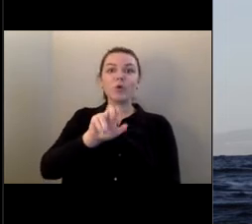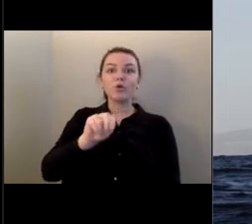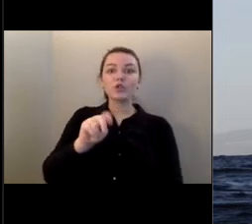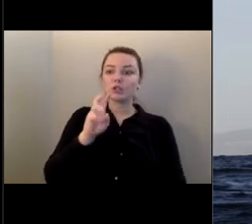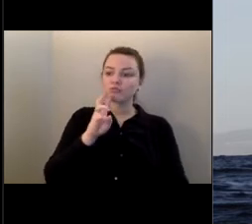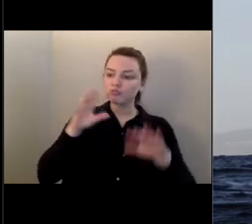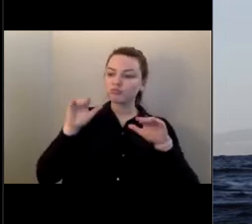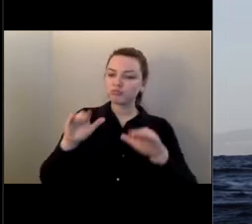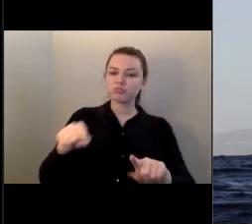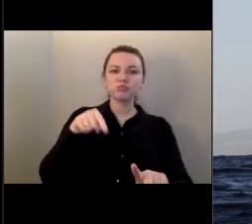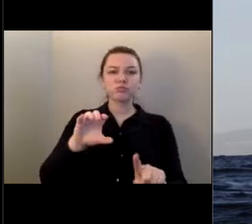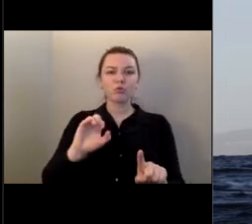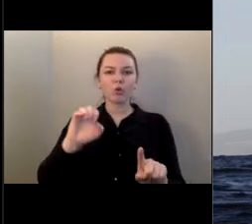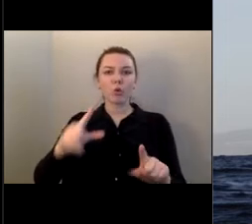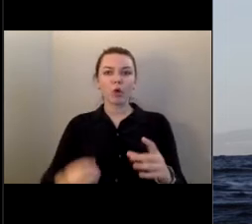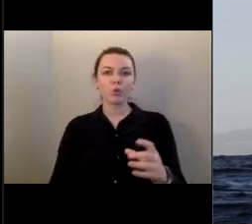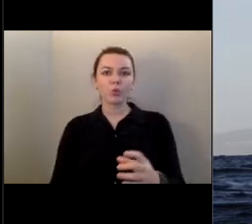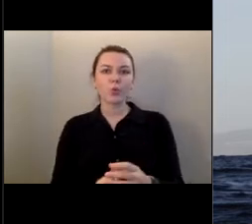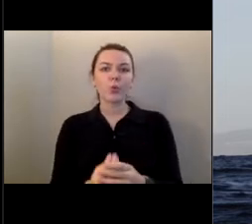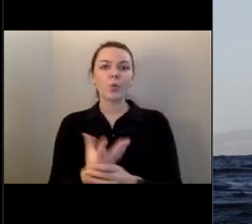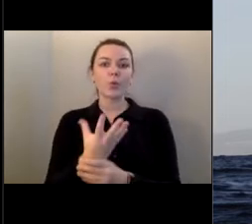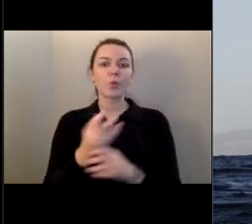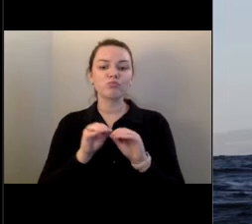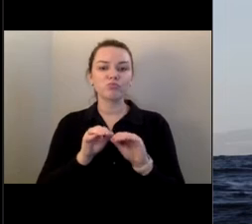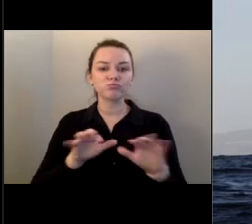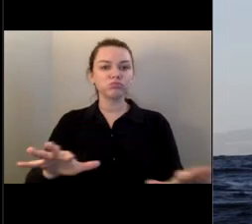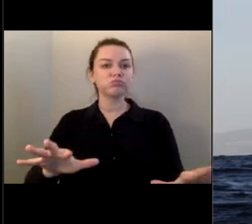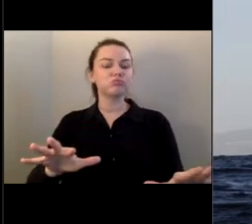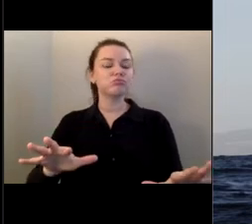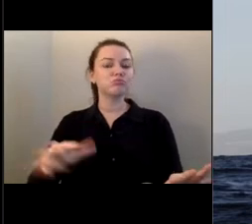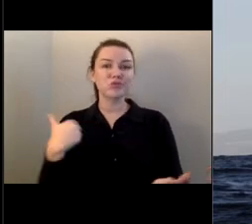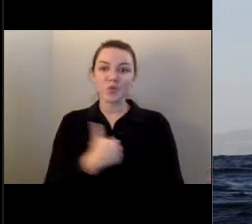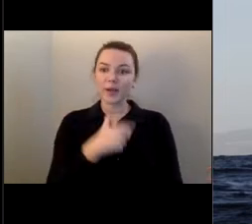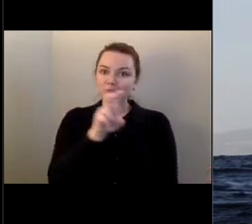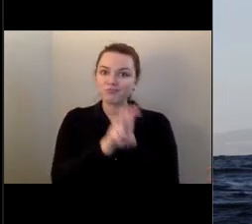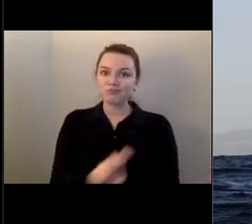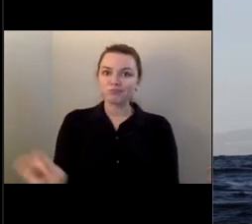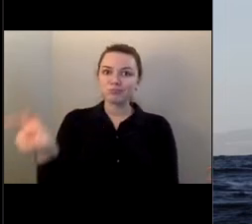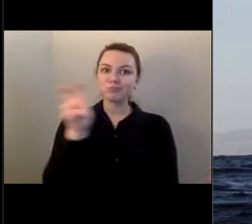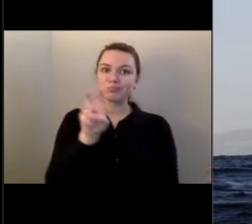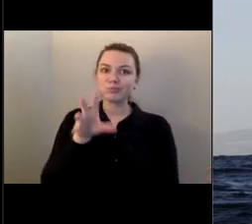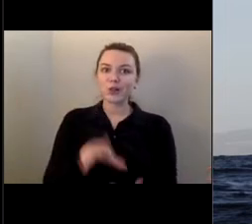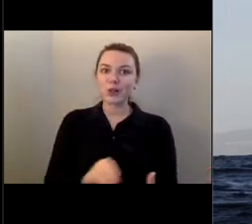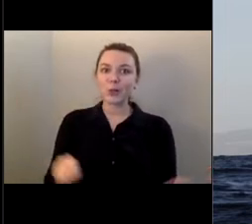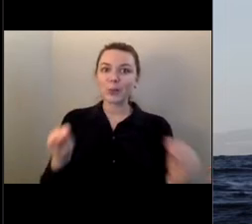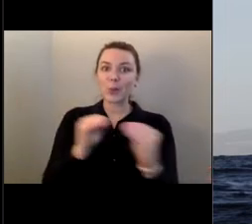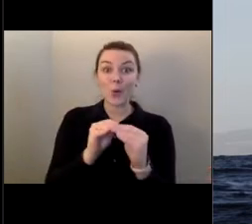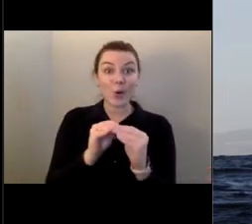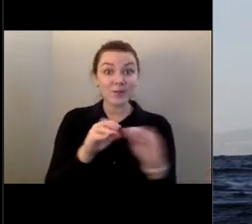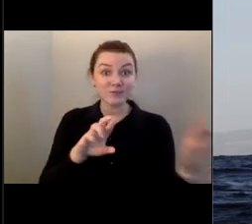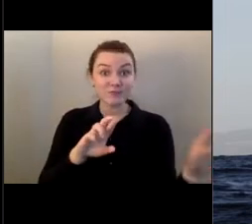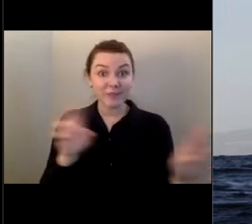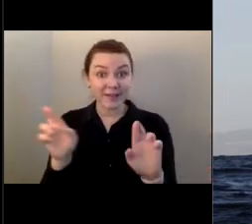So we're going to go on a journey to learn more about the coral polyp. Are you folks ready? In order to get there,